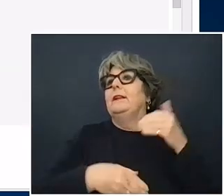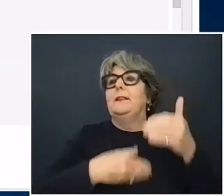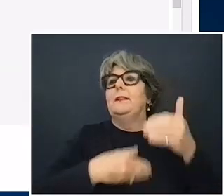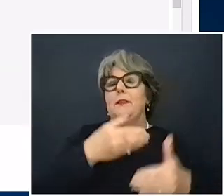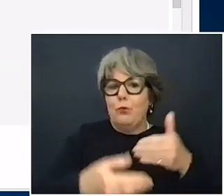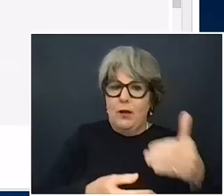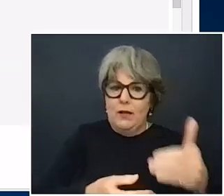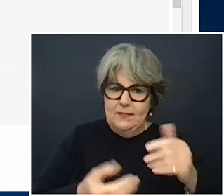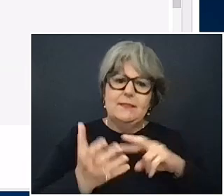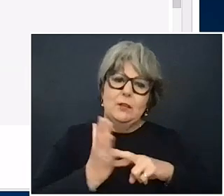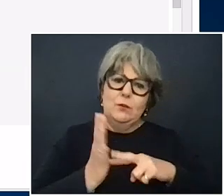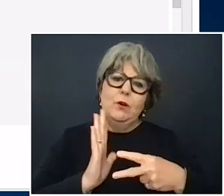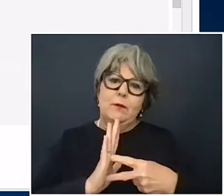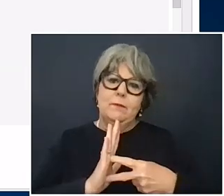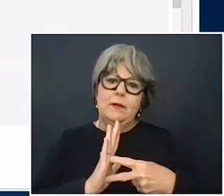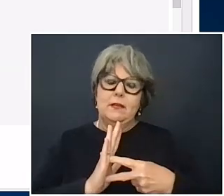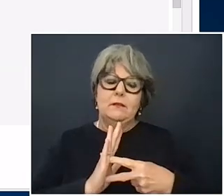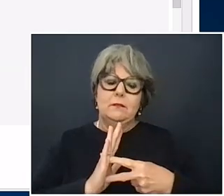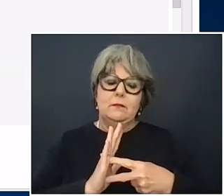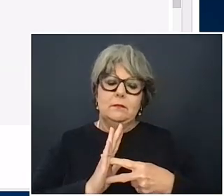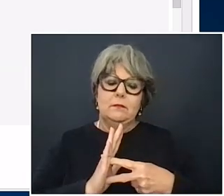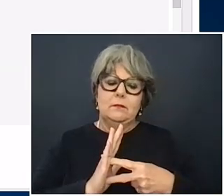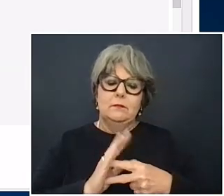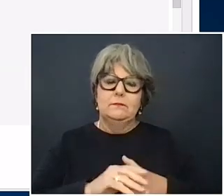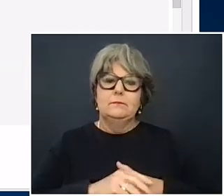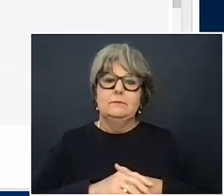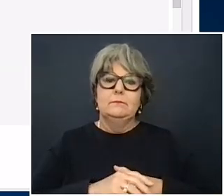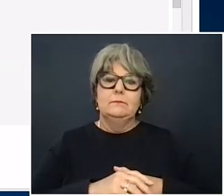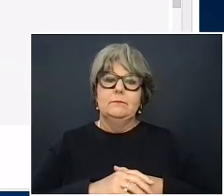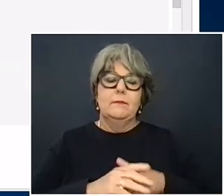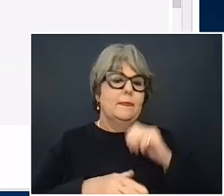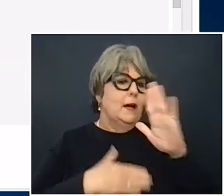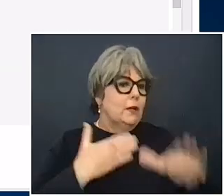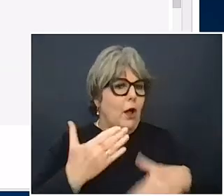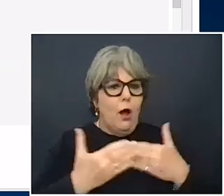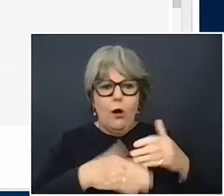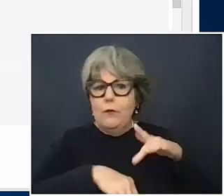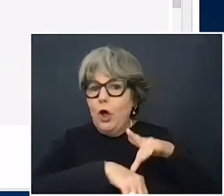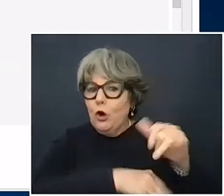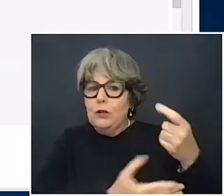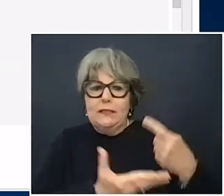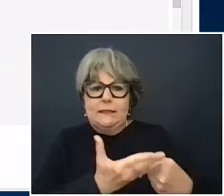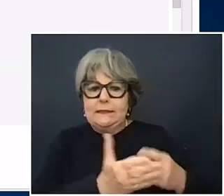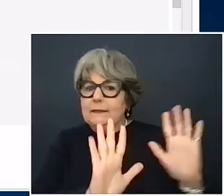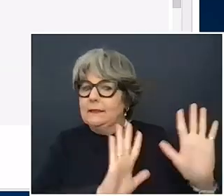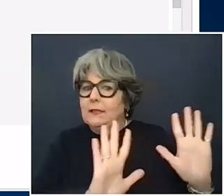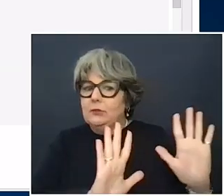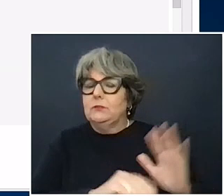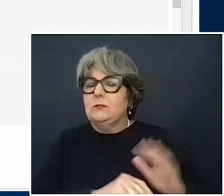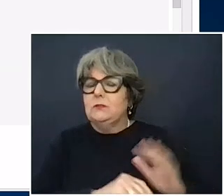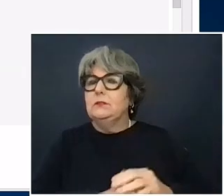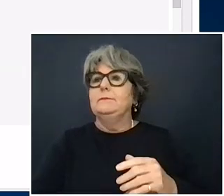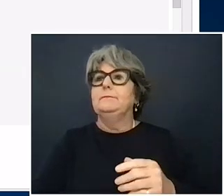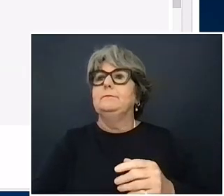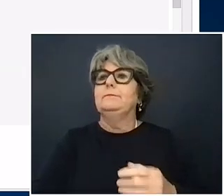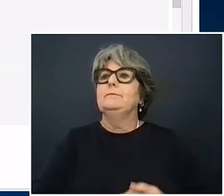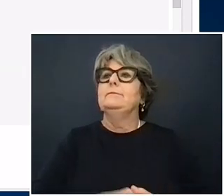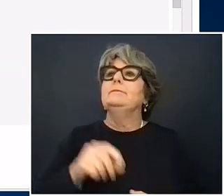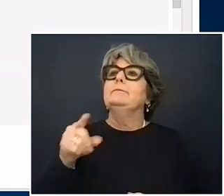That's what we meant to capture, not all the early discussions. Well consider for example, whether the